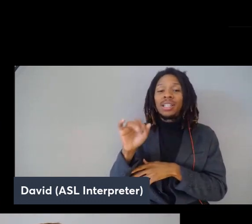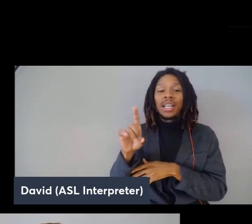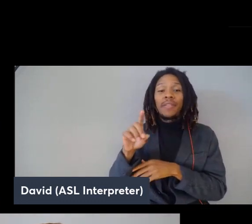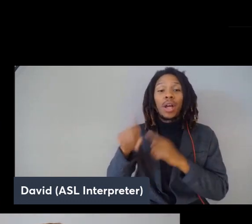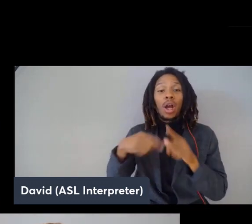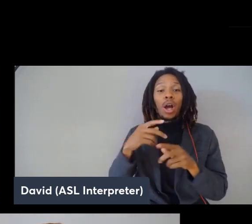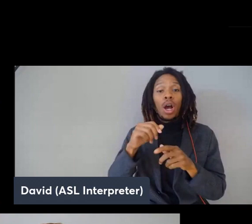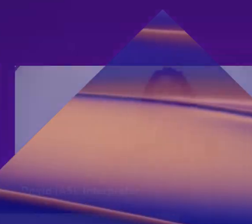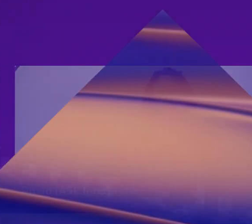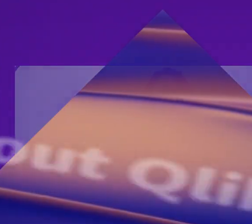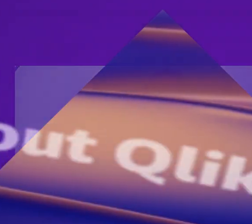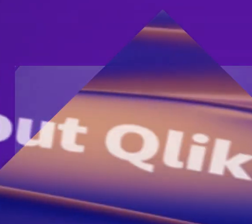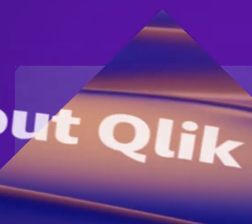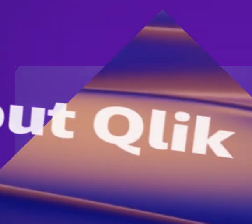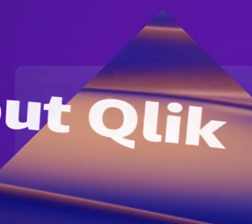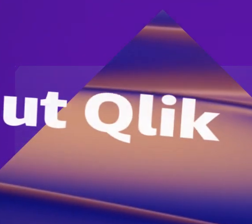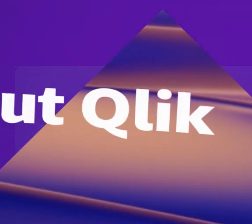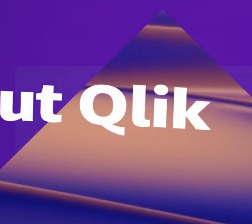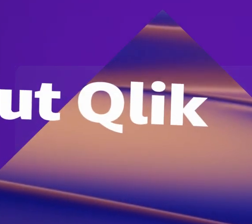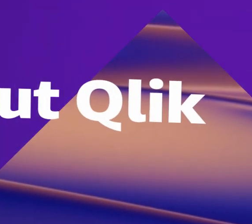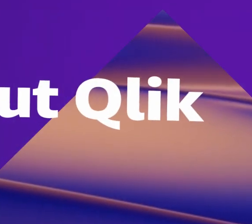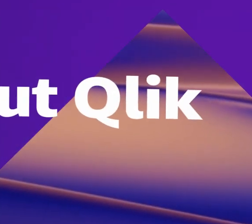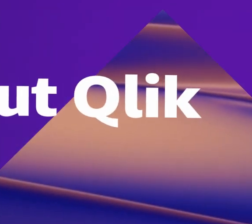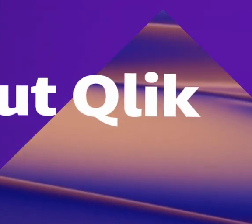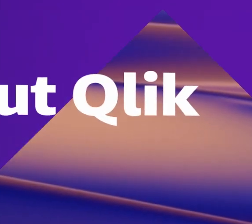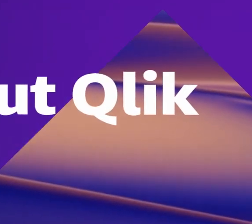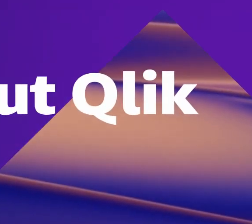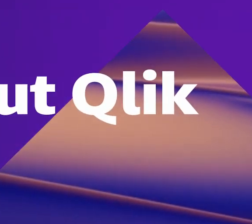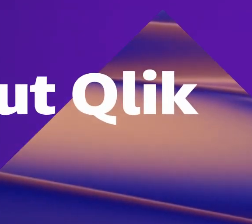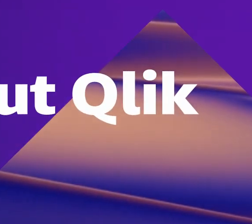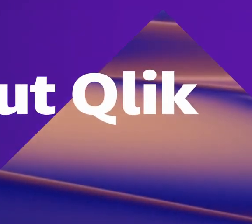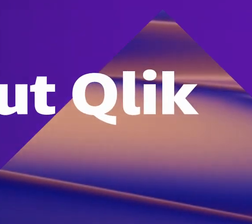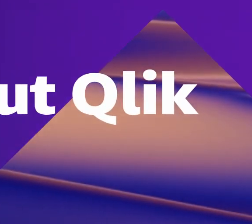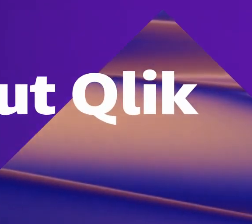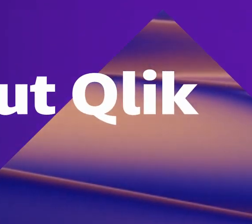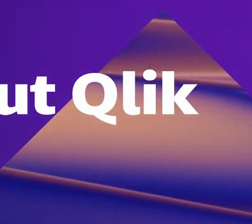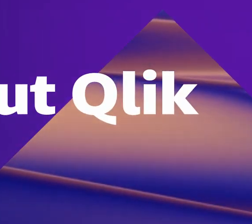This is "AWS On Air."